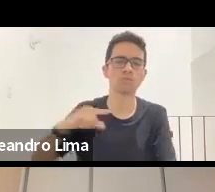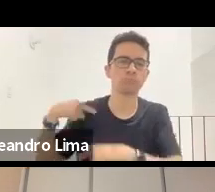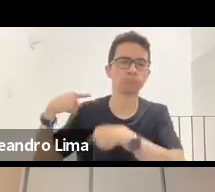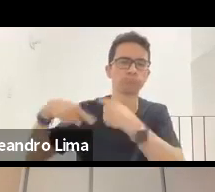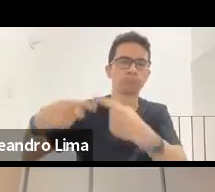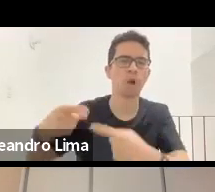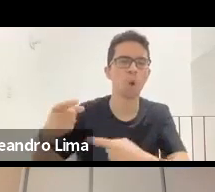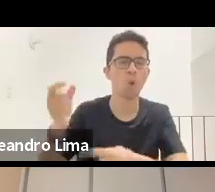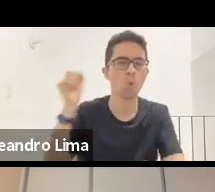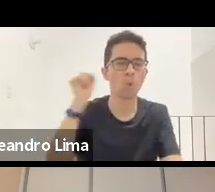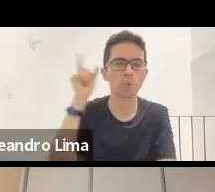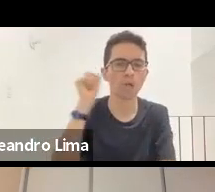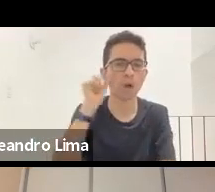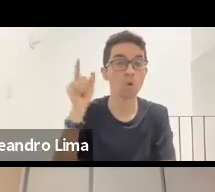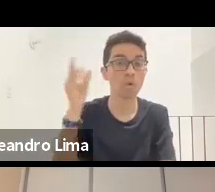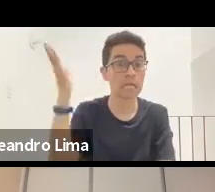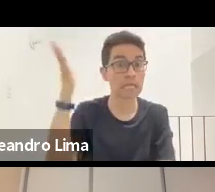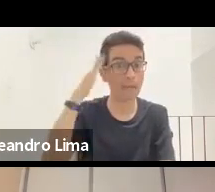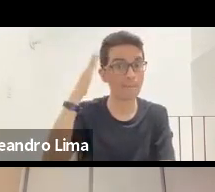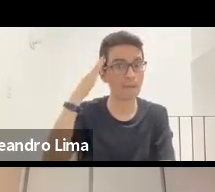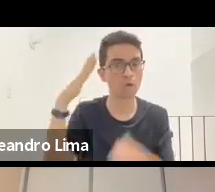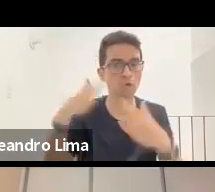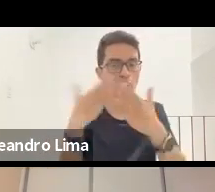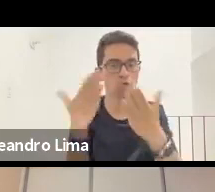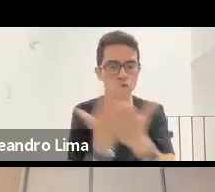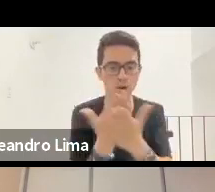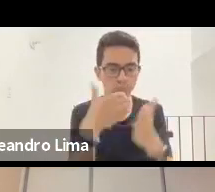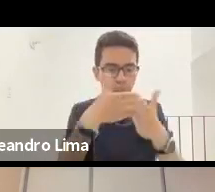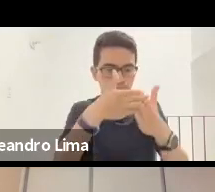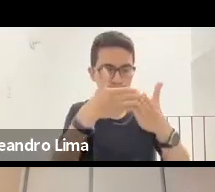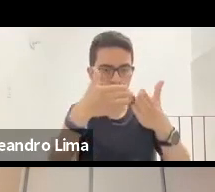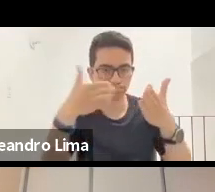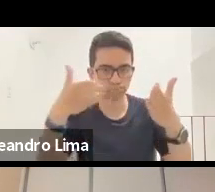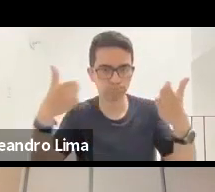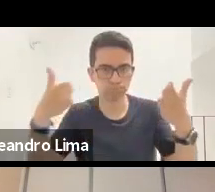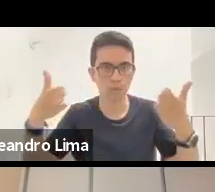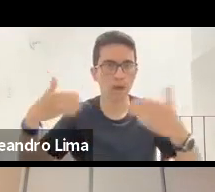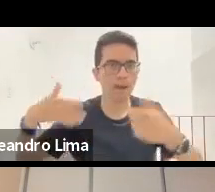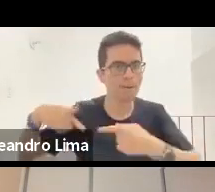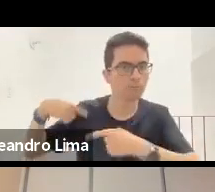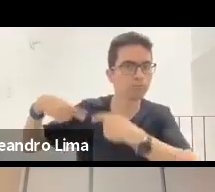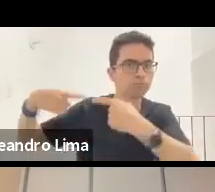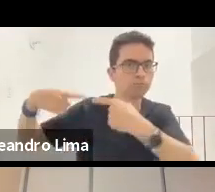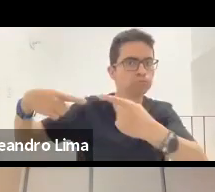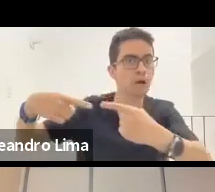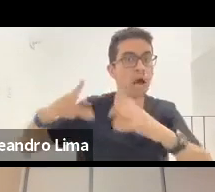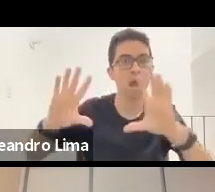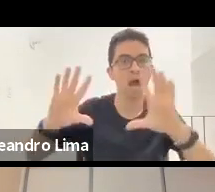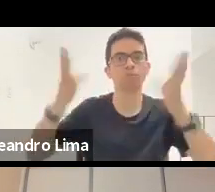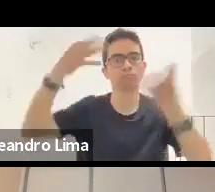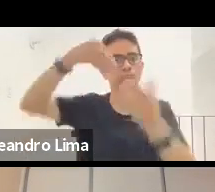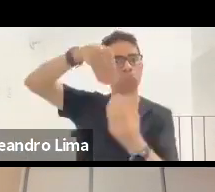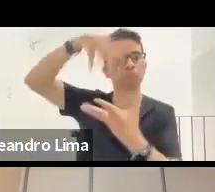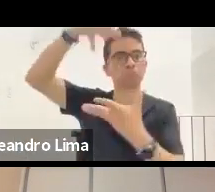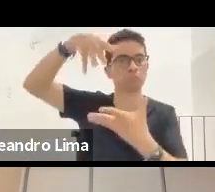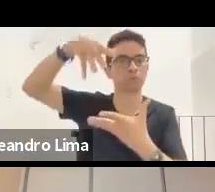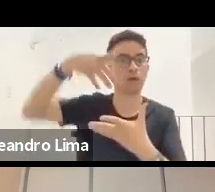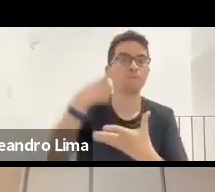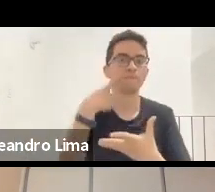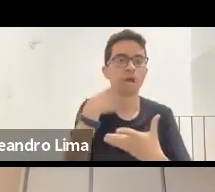way they are and I gave a very. very very quick view very quick version of. f how what Mass education is how what Mass education is for.